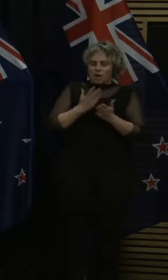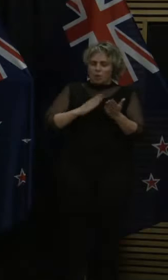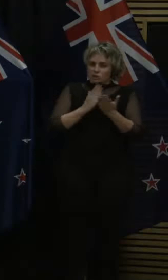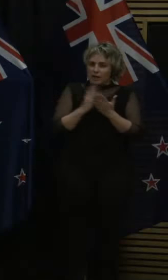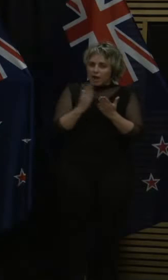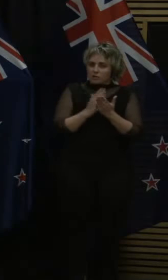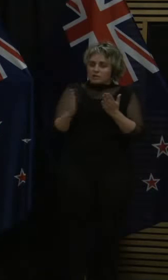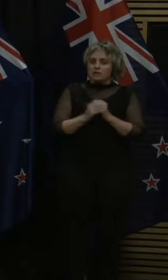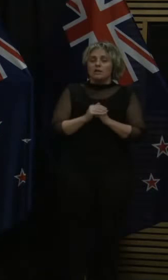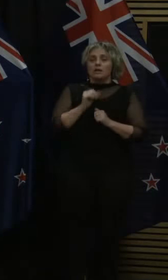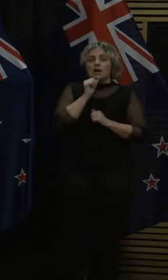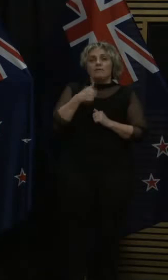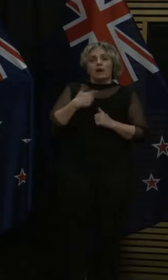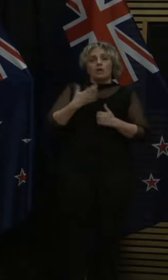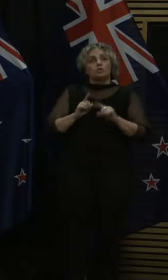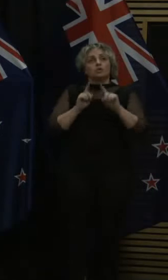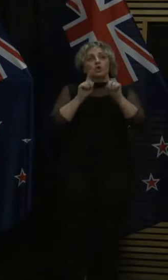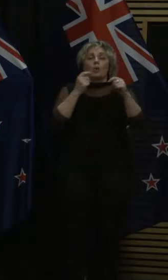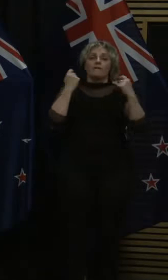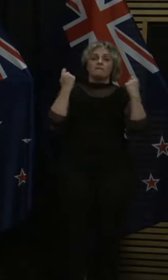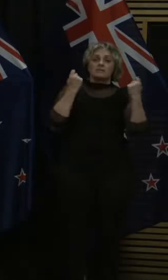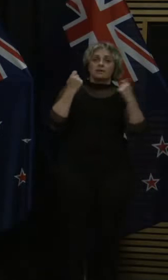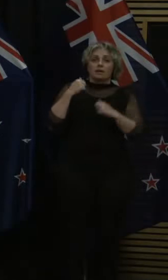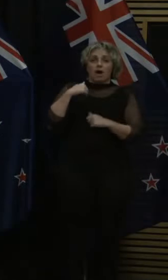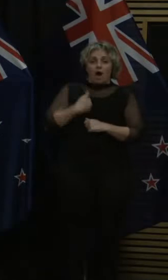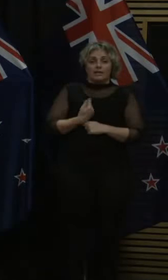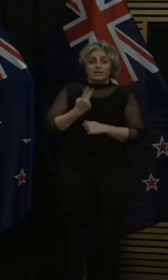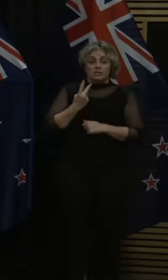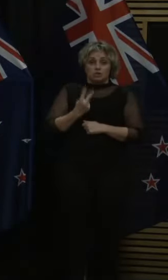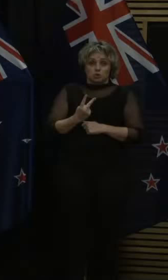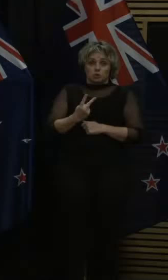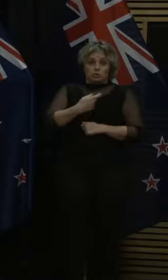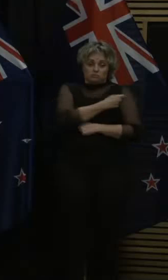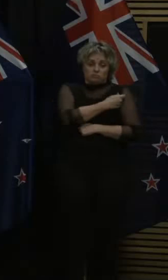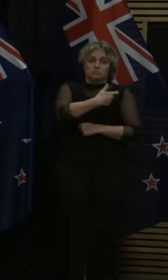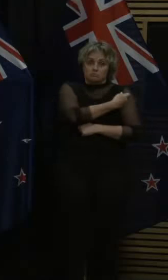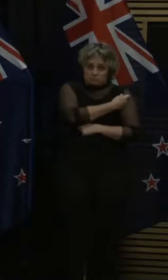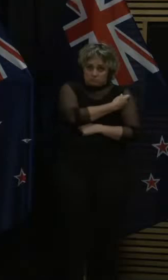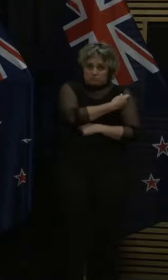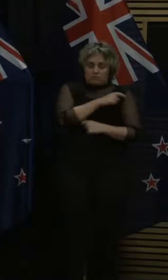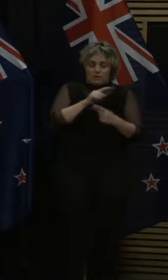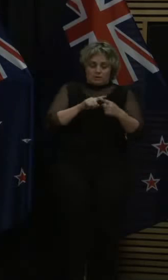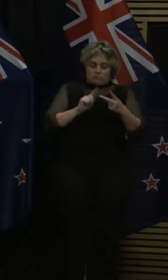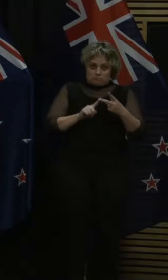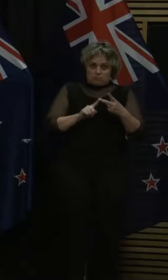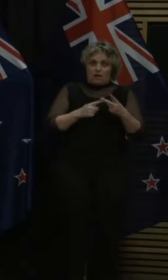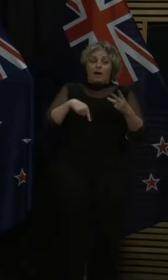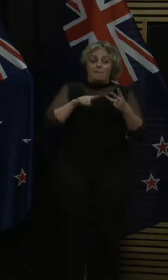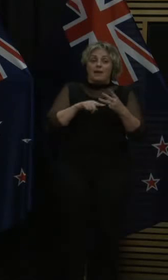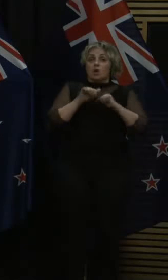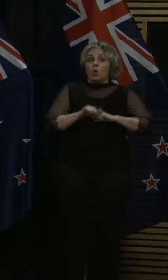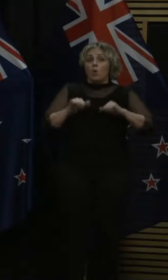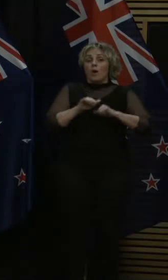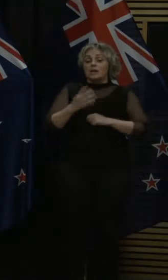bring? Back.